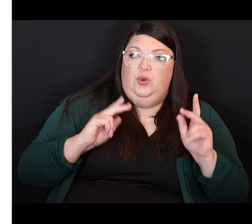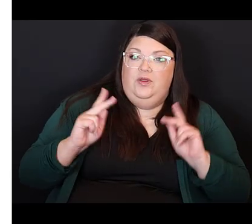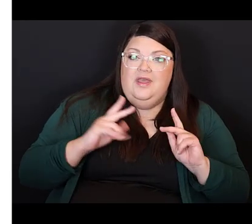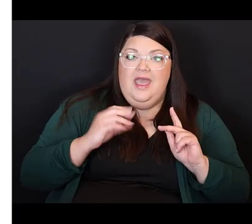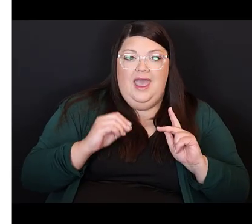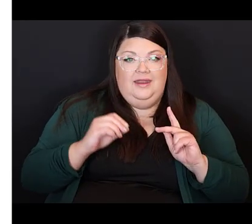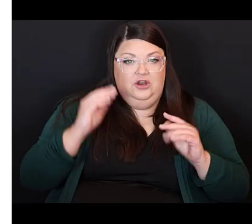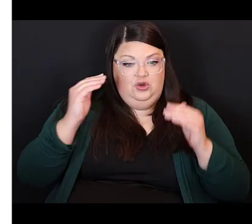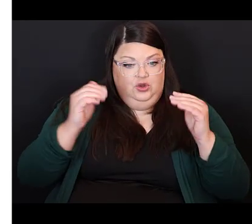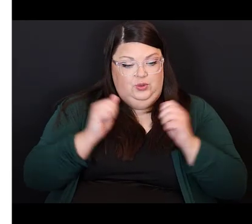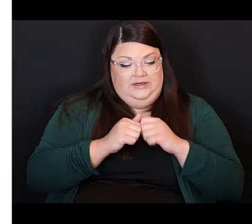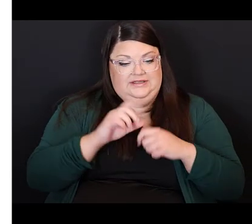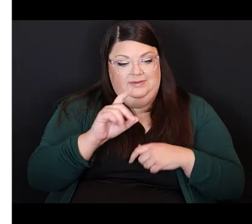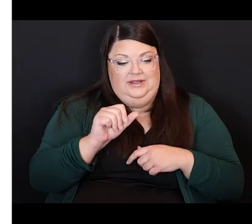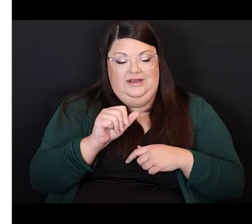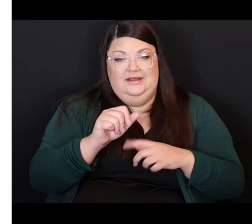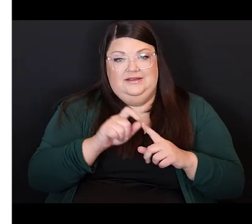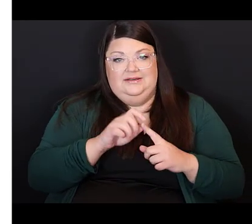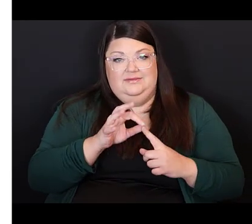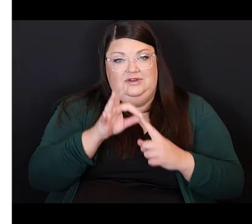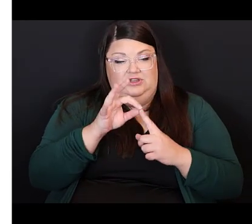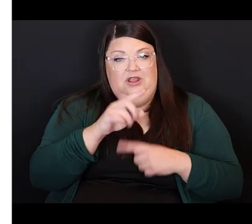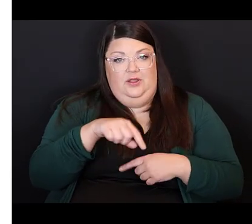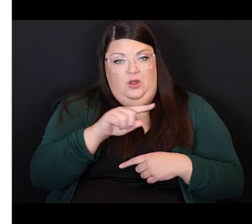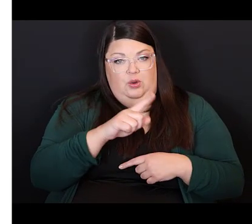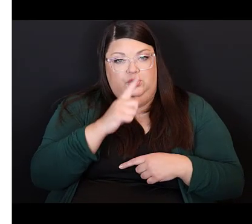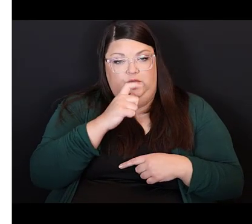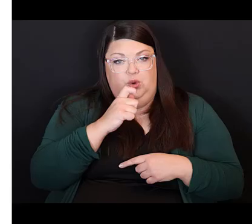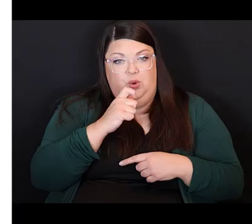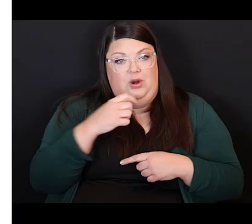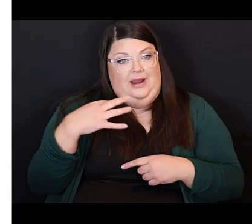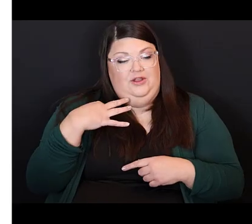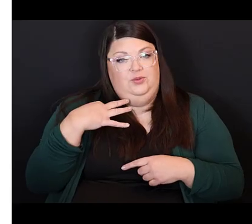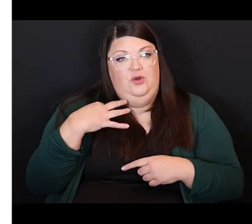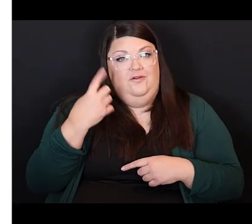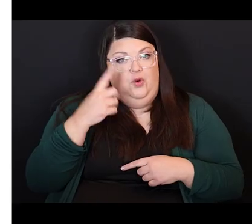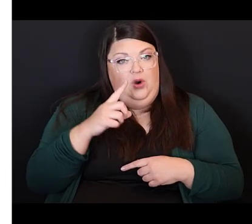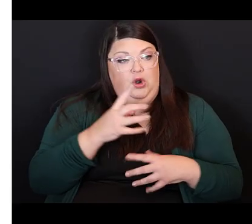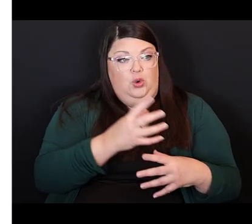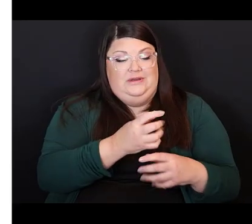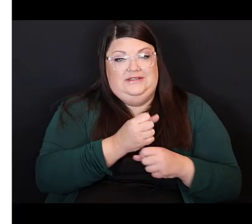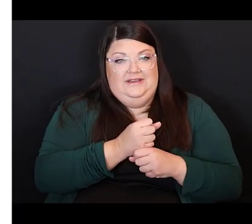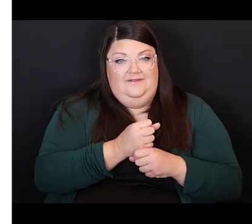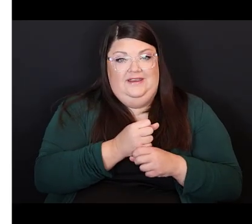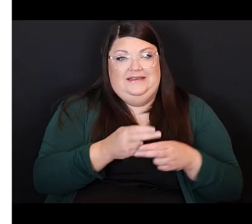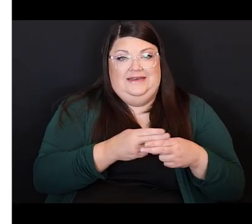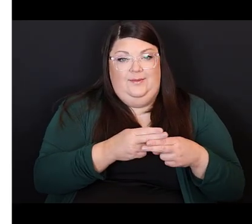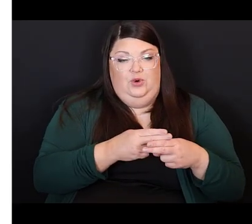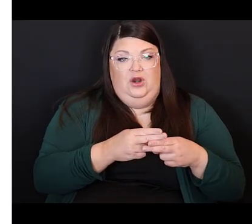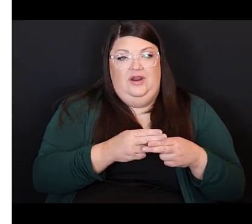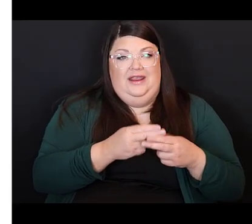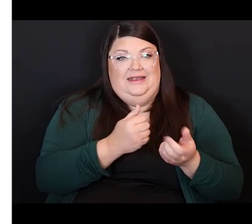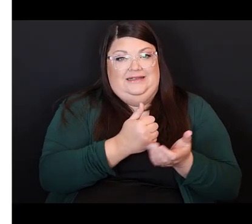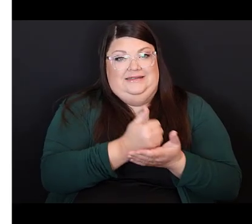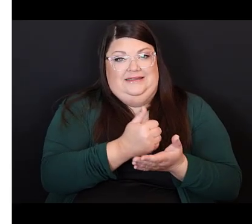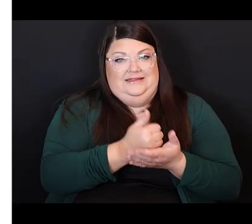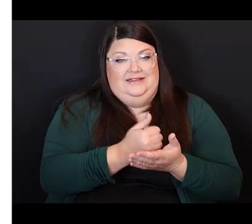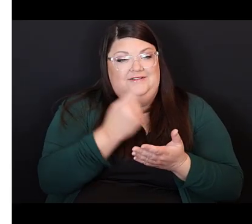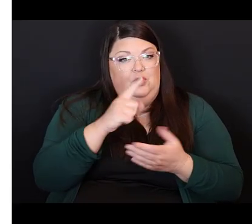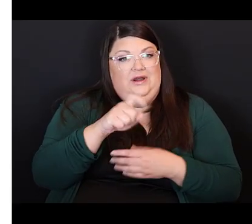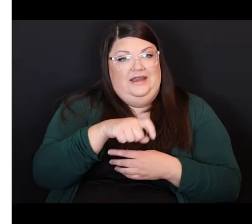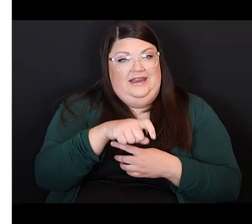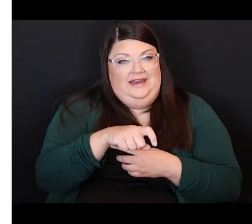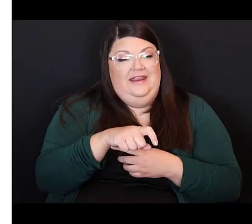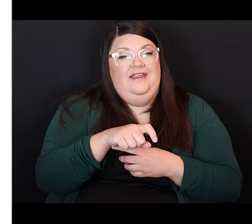disabilities—particularly those eligible for or receiving Temporary Assistance for Needy Families